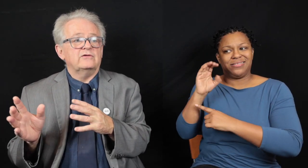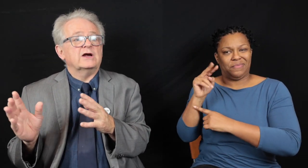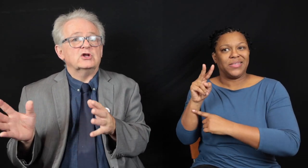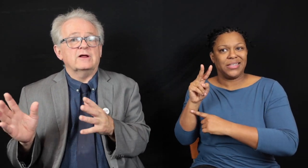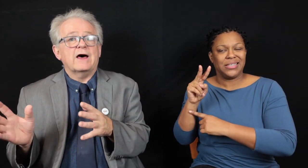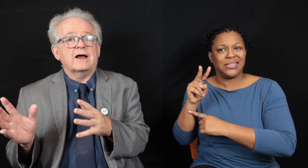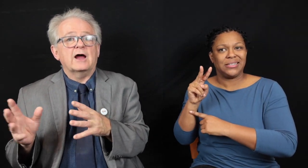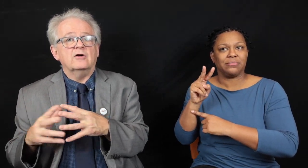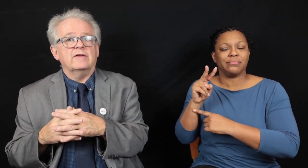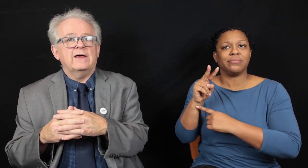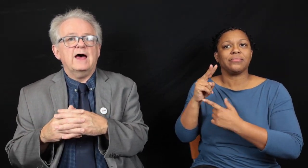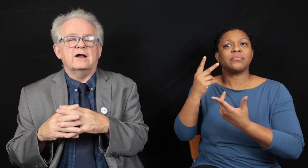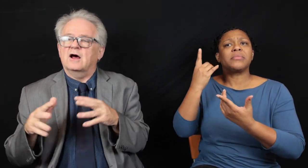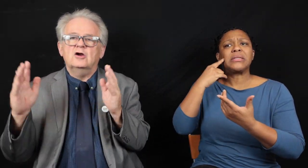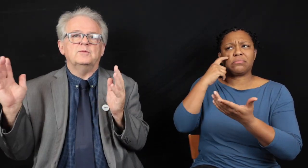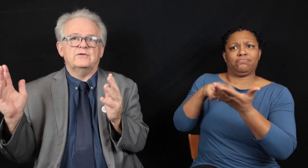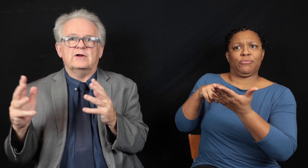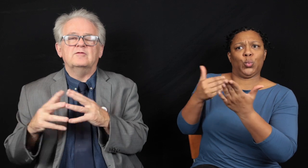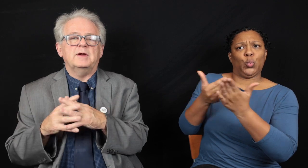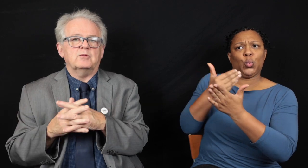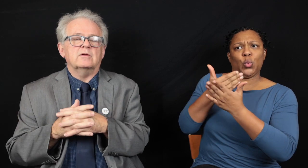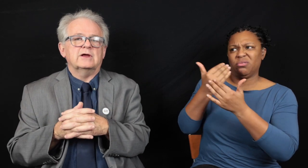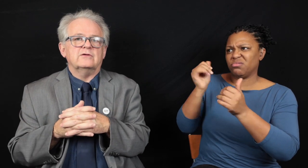it’s actually a lot higher than that.